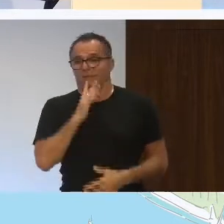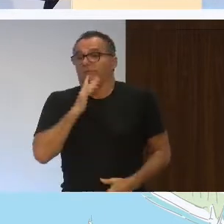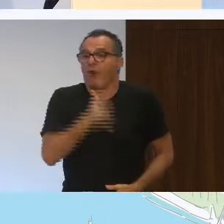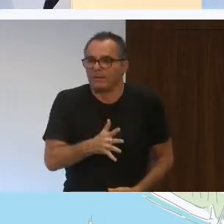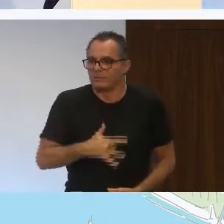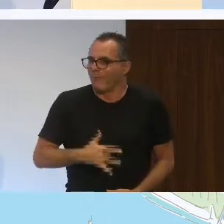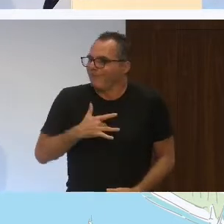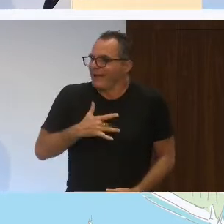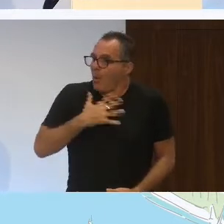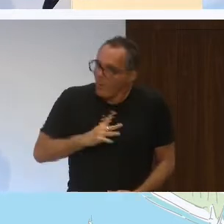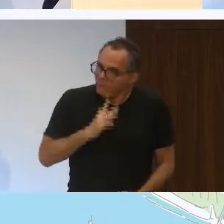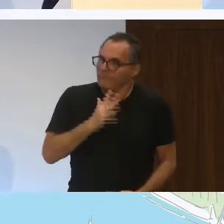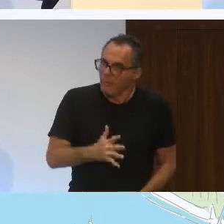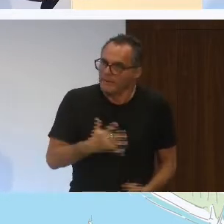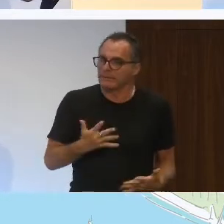And then the attacks the attacks disappears.